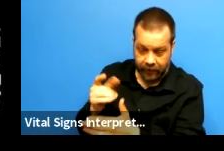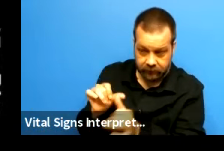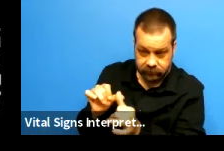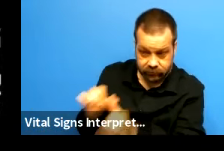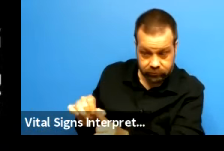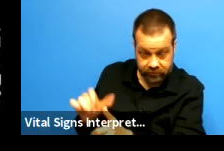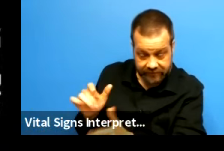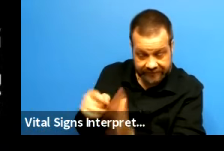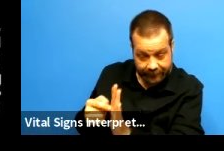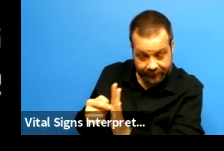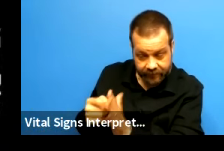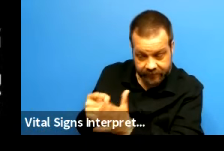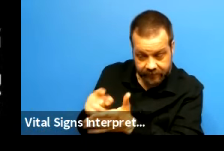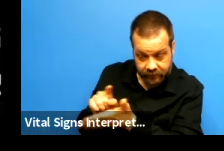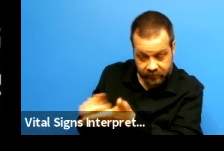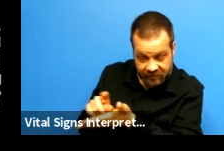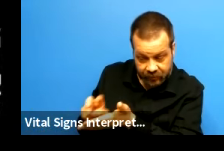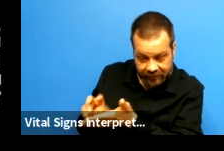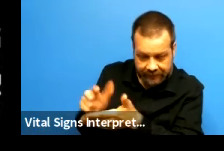and being mindful of all of that.